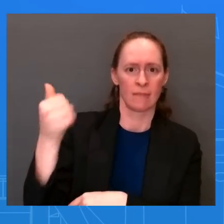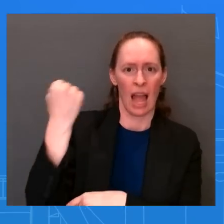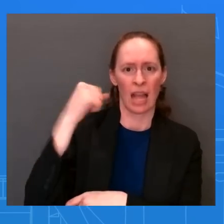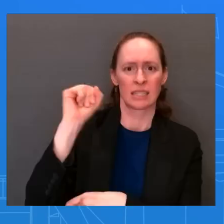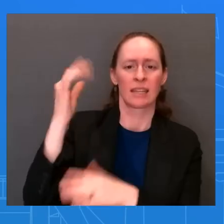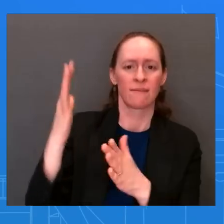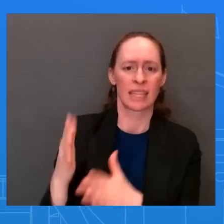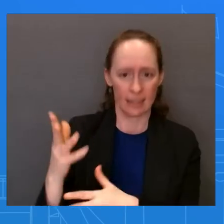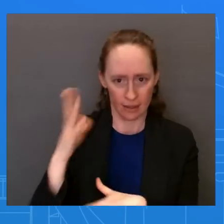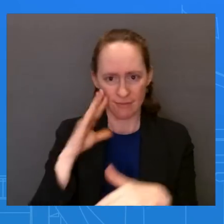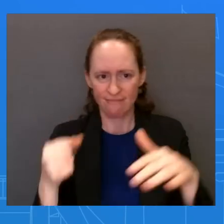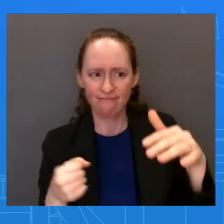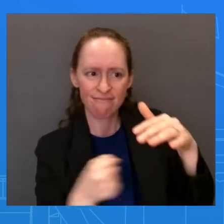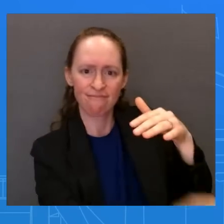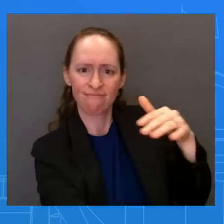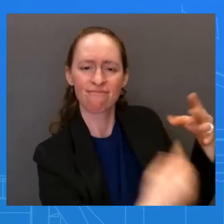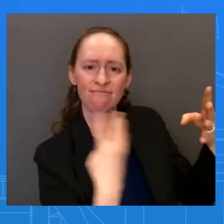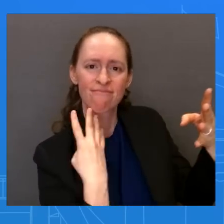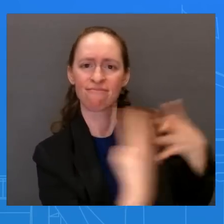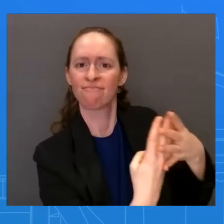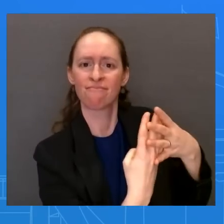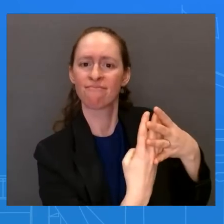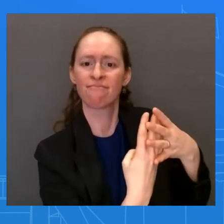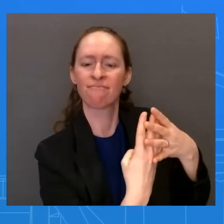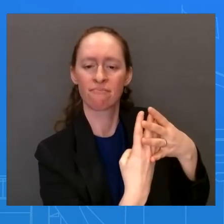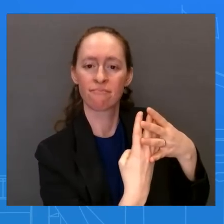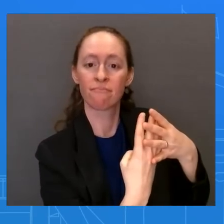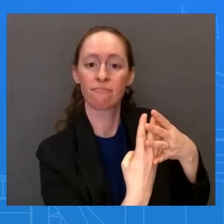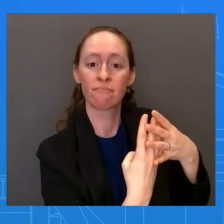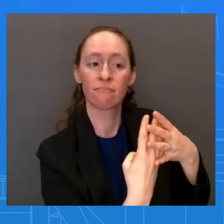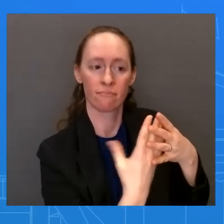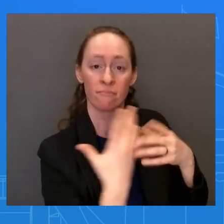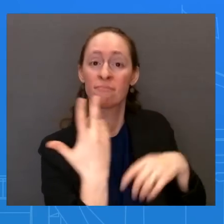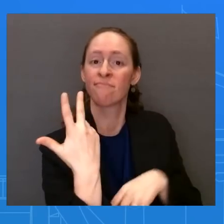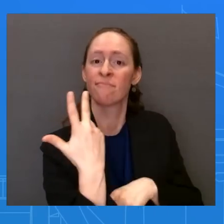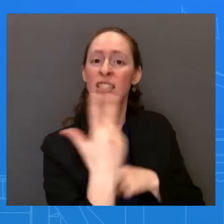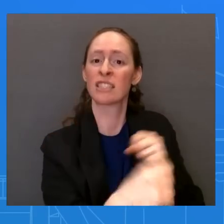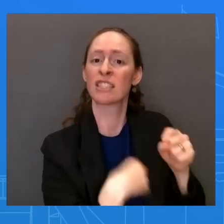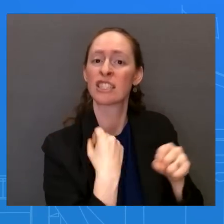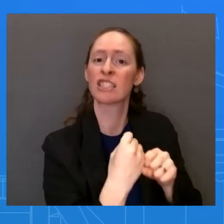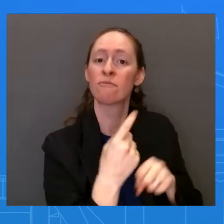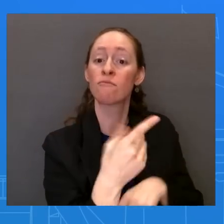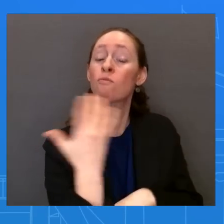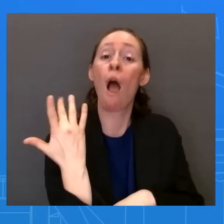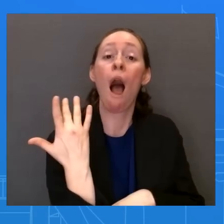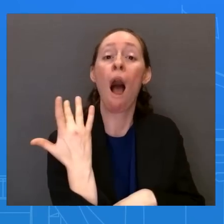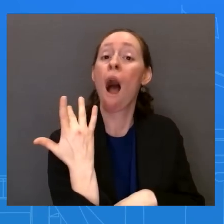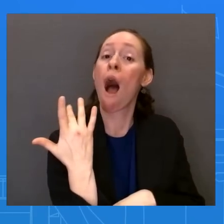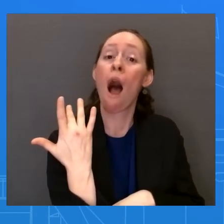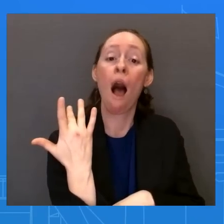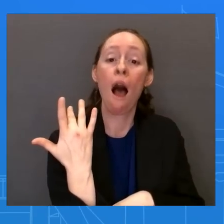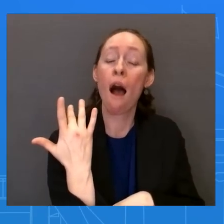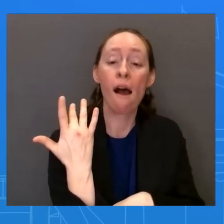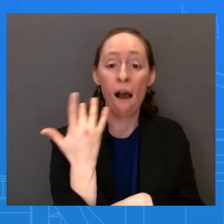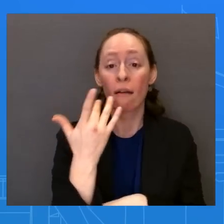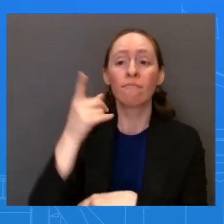And is there anything that the U.S. can do to help to press Belarus on this?